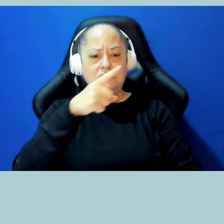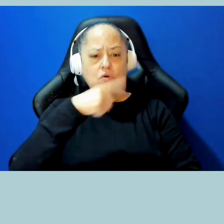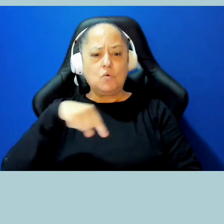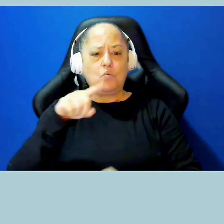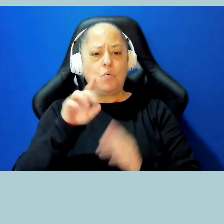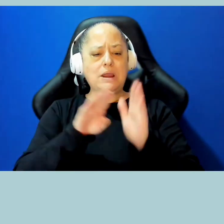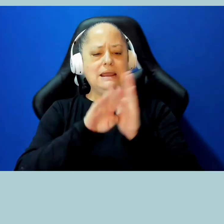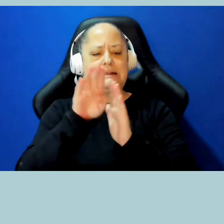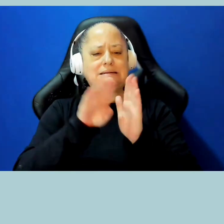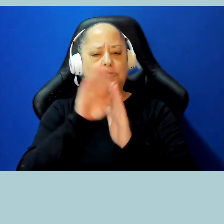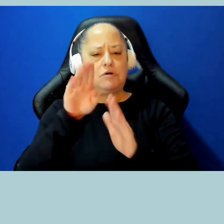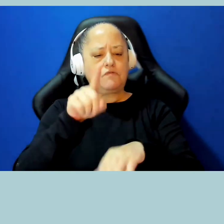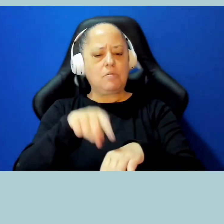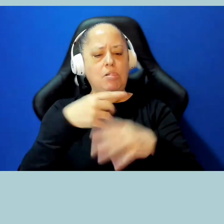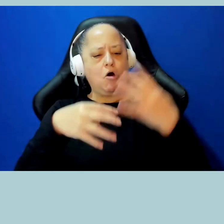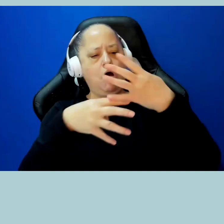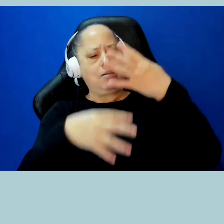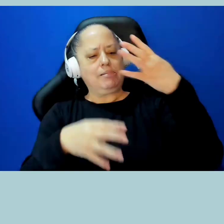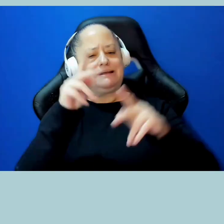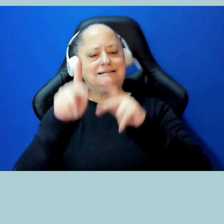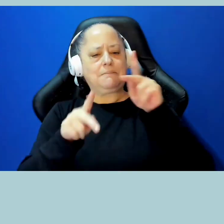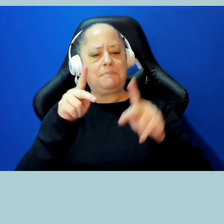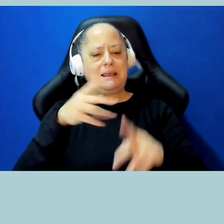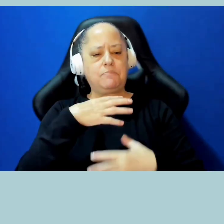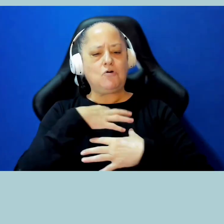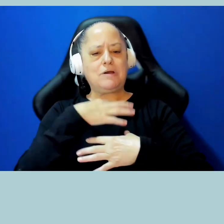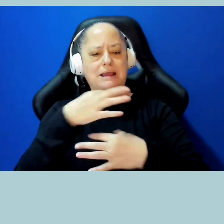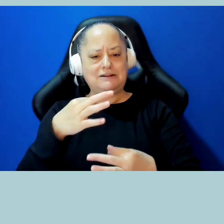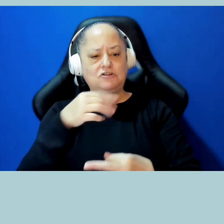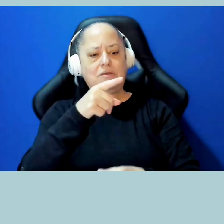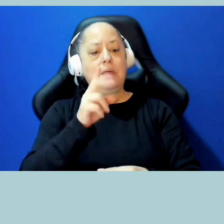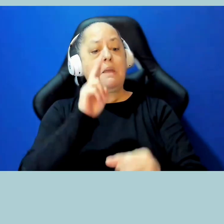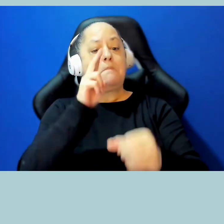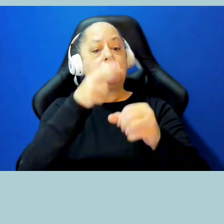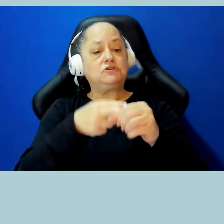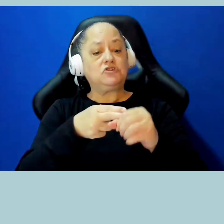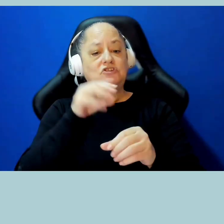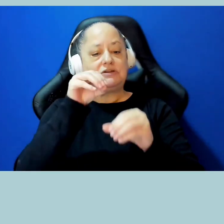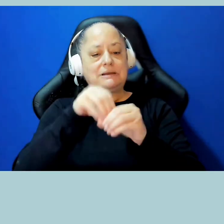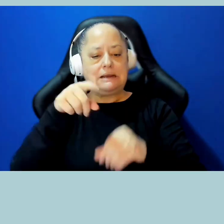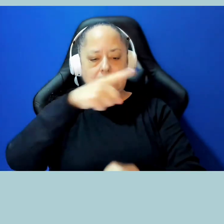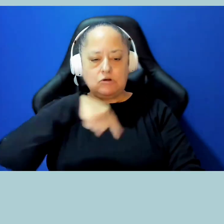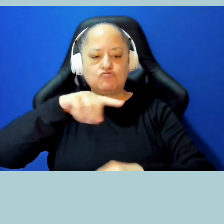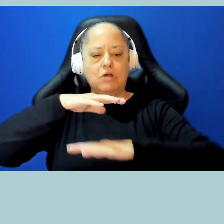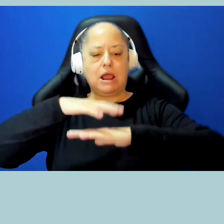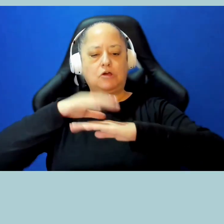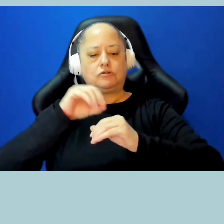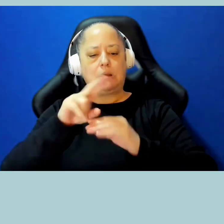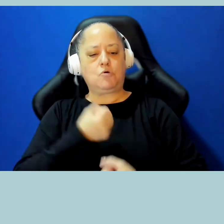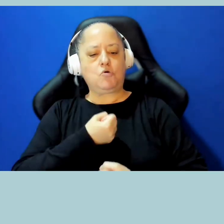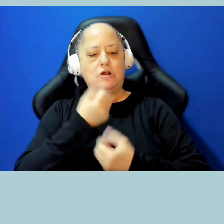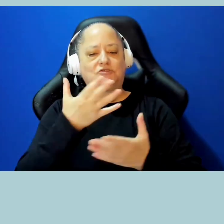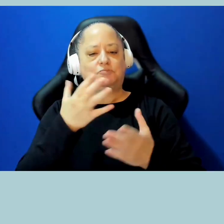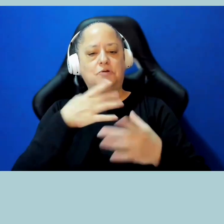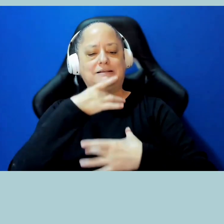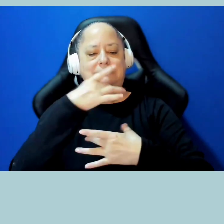quite a long list of folks who have been interested. So they either participated in our roundtables or expressed interest or met with us informally along the way.